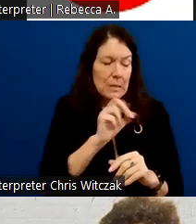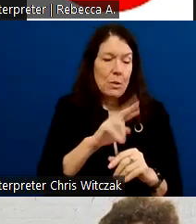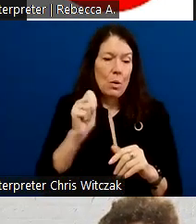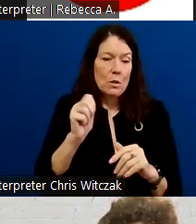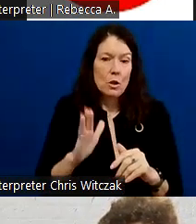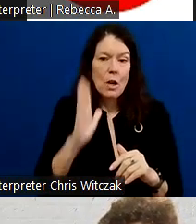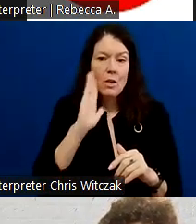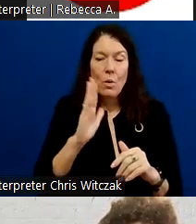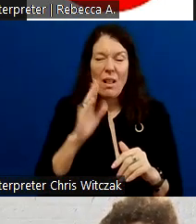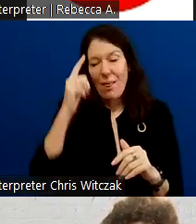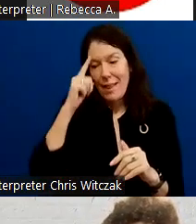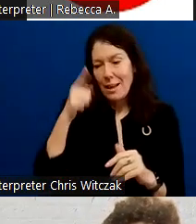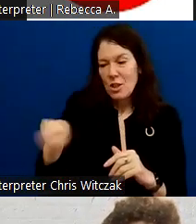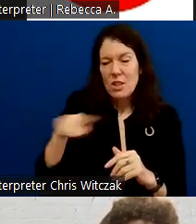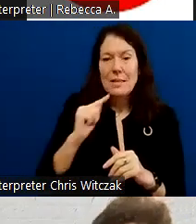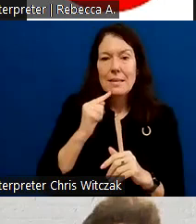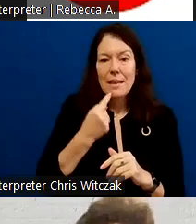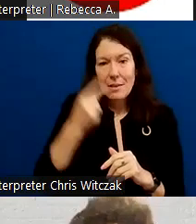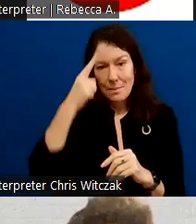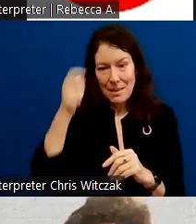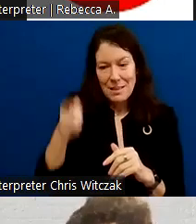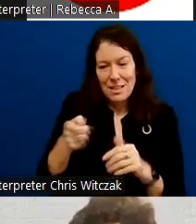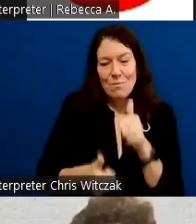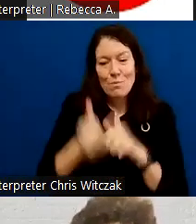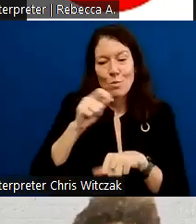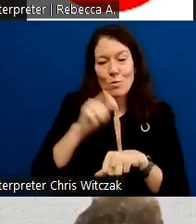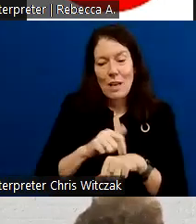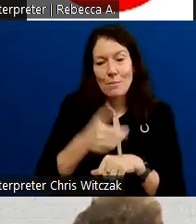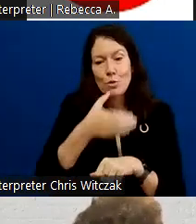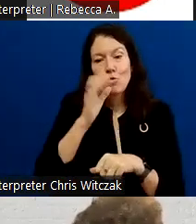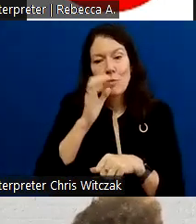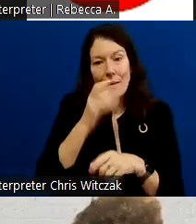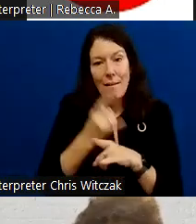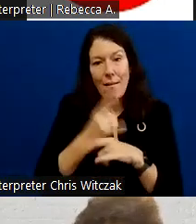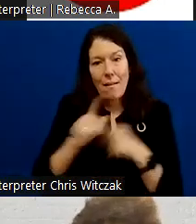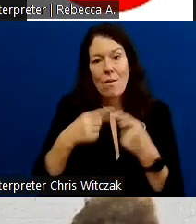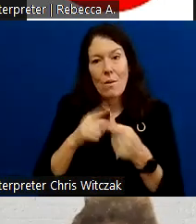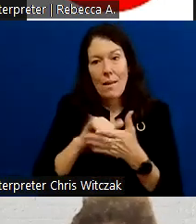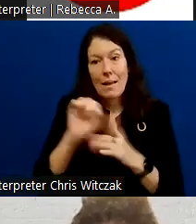seriously because she's usually drinking when these events happen and that she can't remember